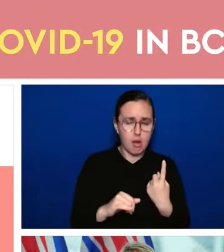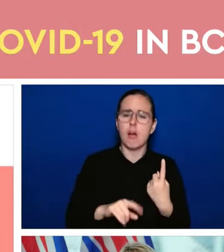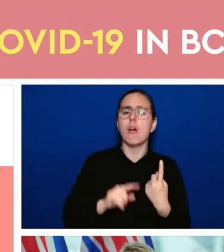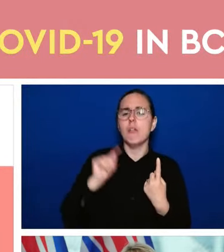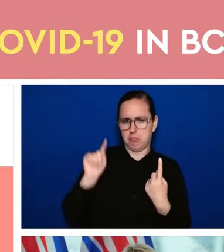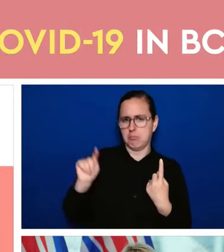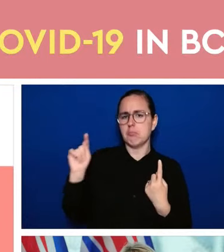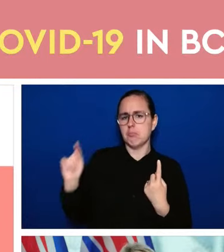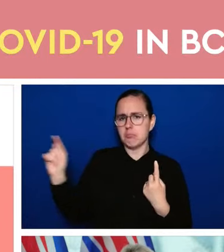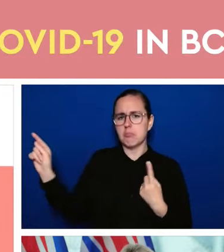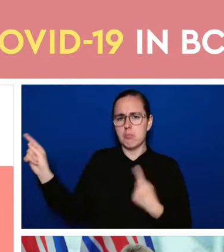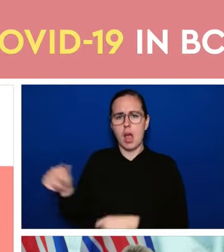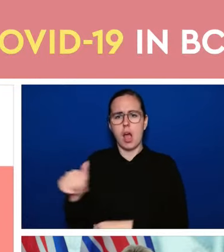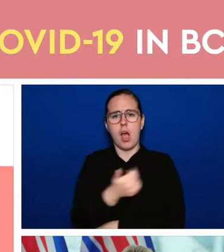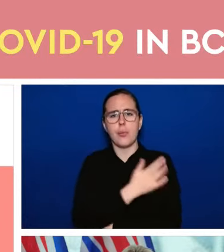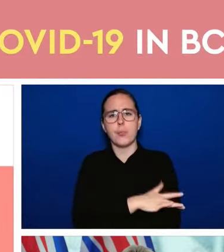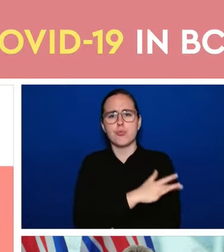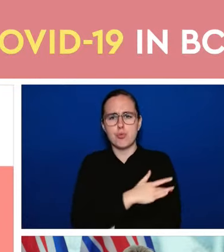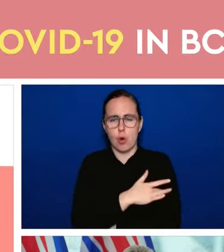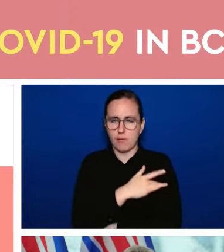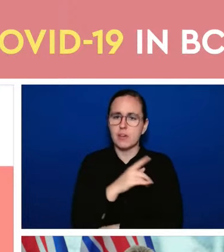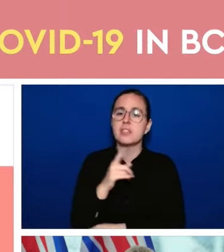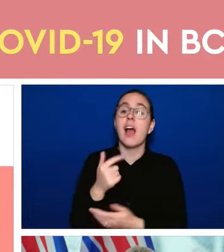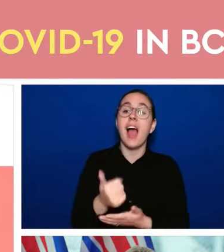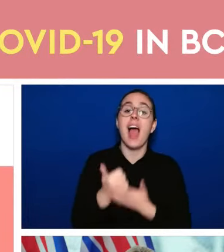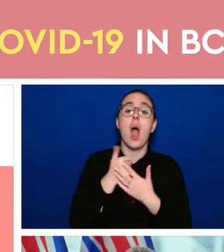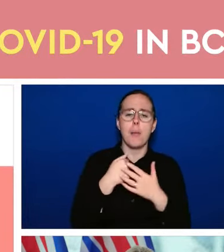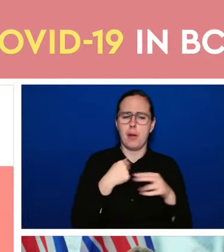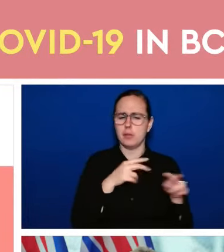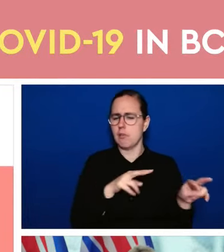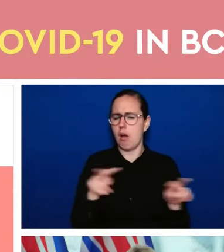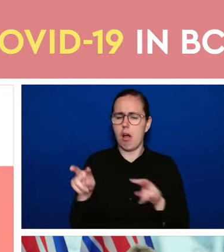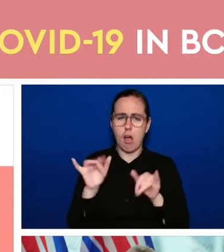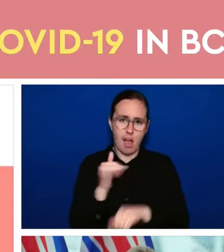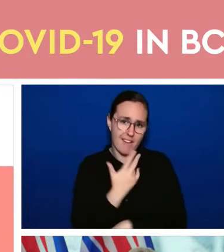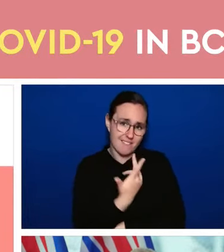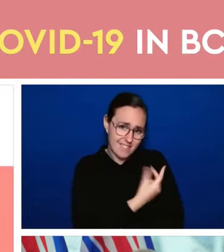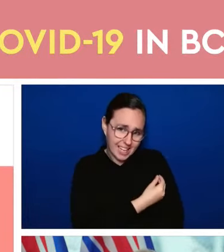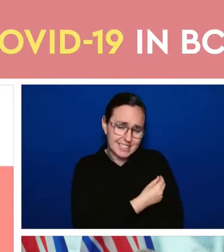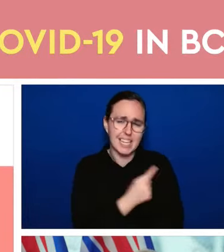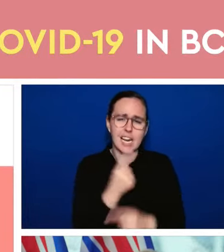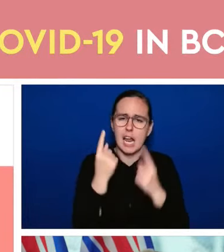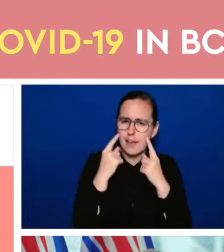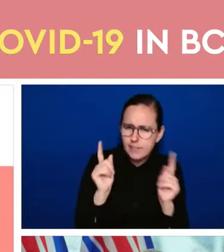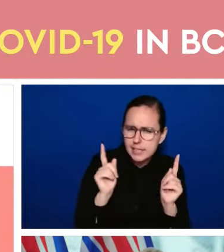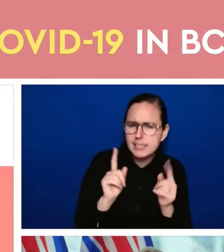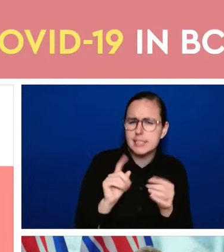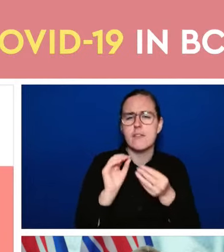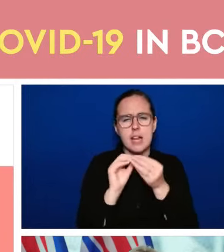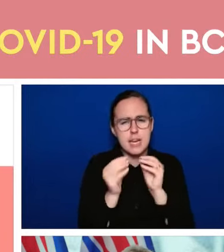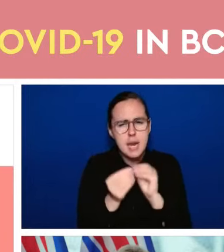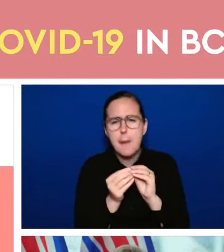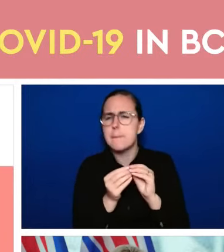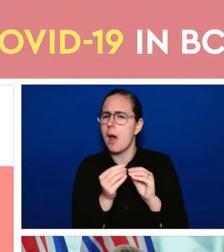trends in in what is spreading where around. I'm the problem